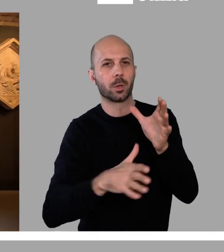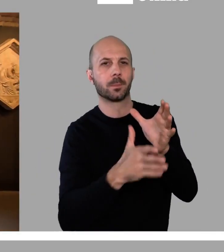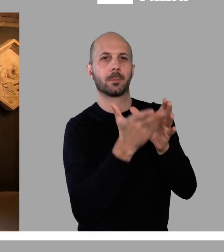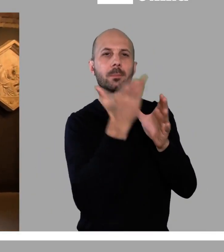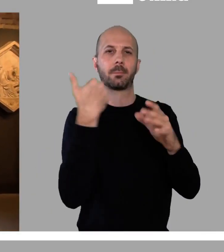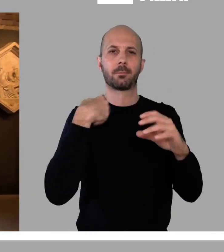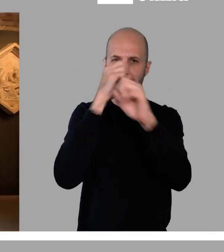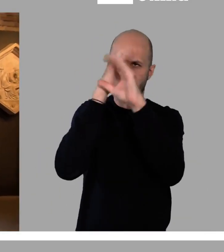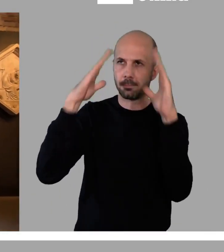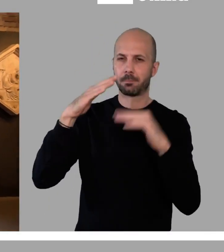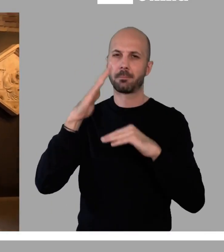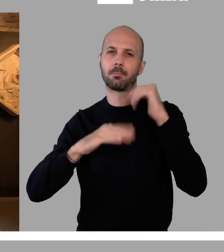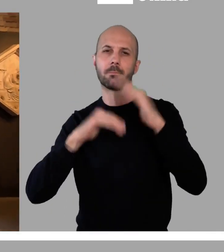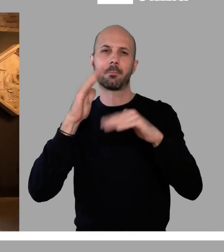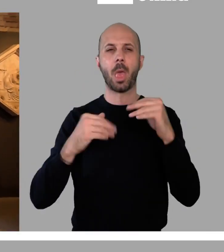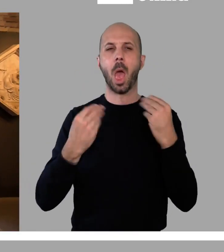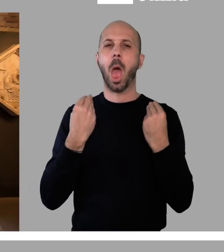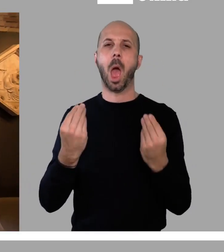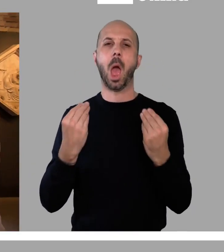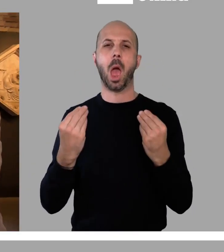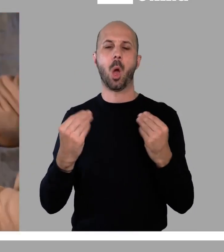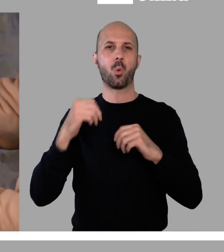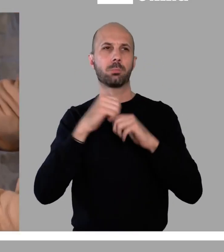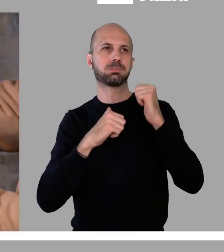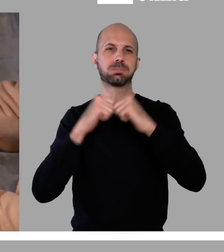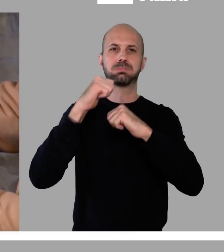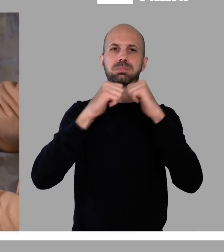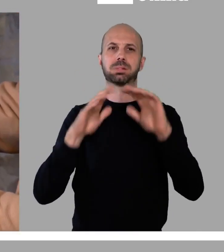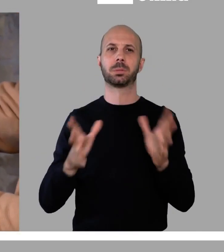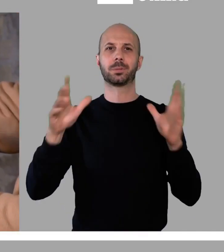and therefore have a clear picture of this composition.